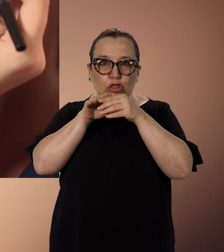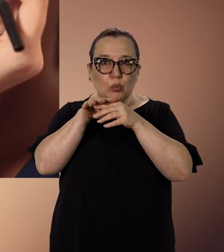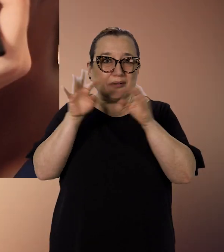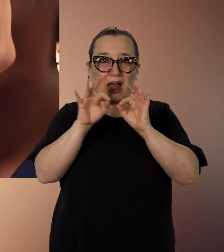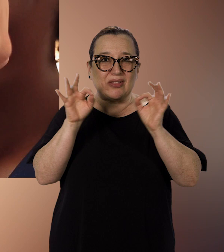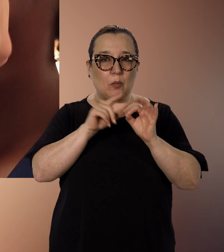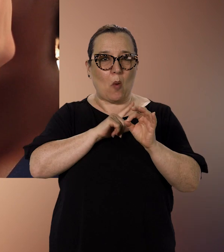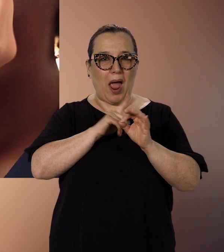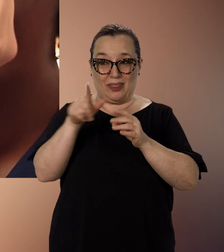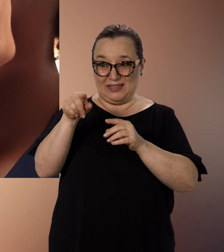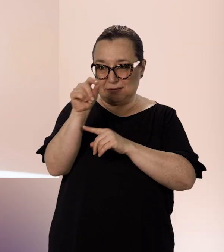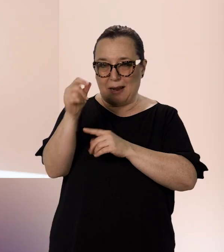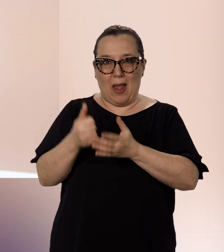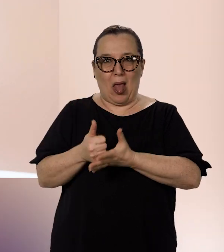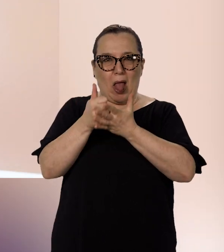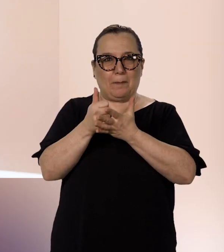because it just helps to re create some depth there.